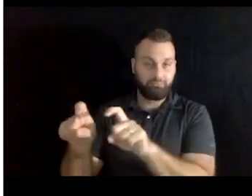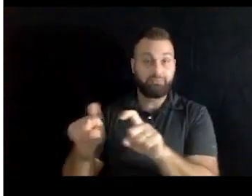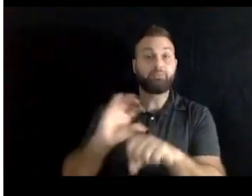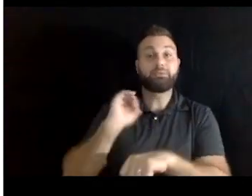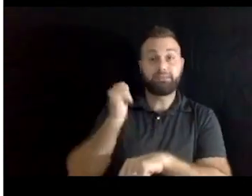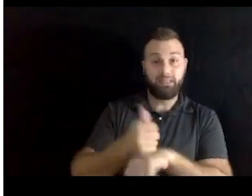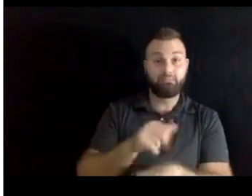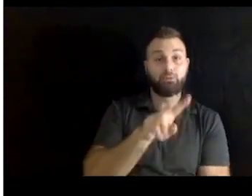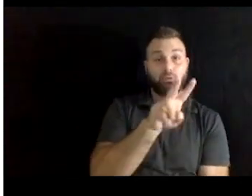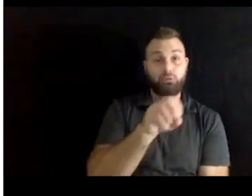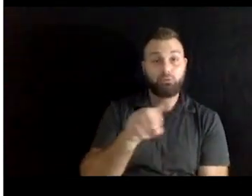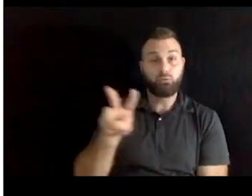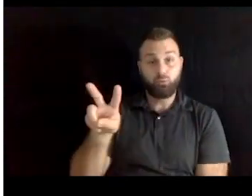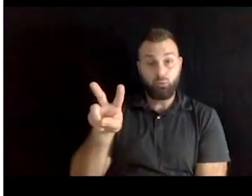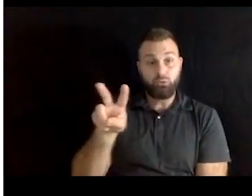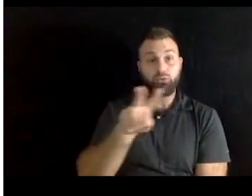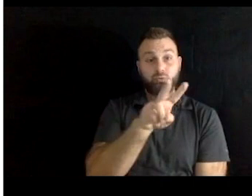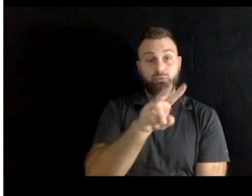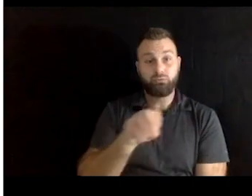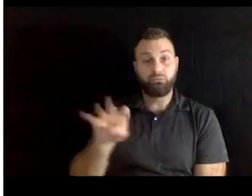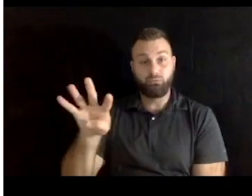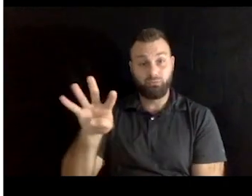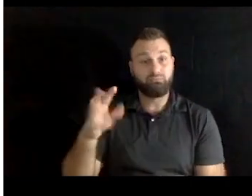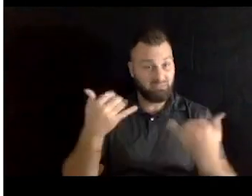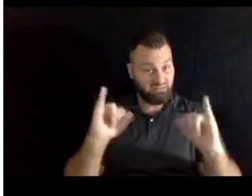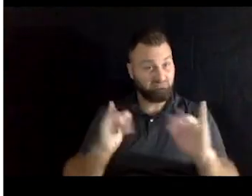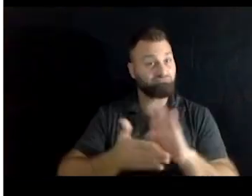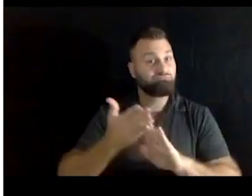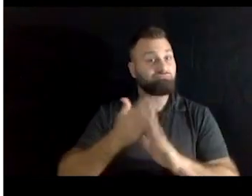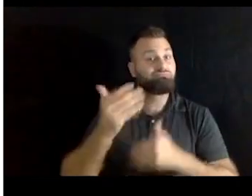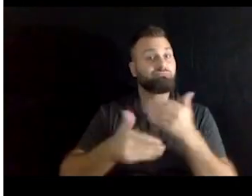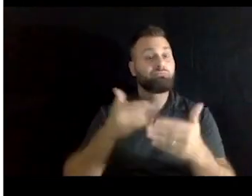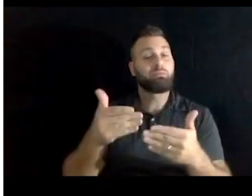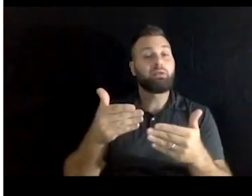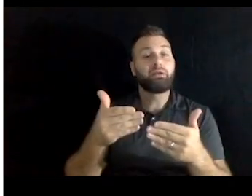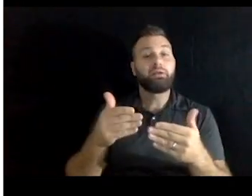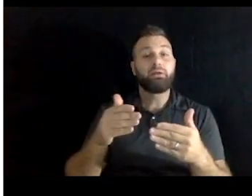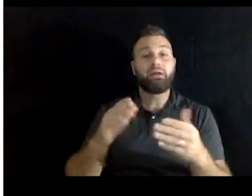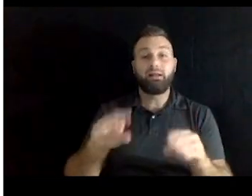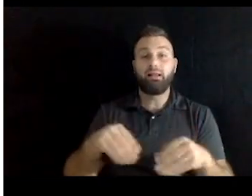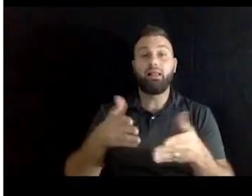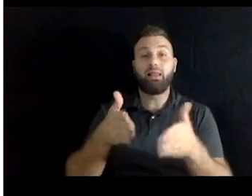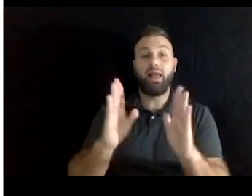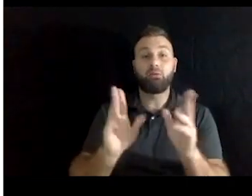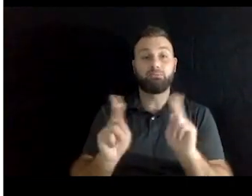2004 and it's actually an active program. It gives SSI and SSDI Beneficiaries a